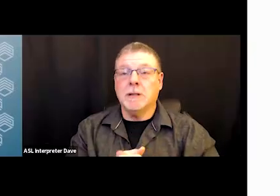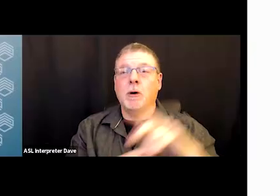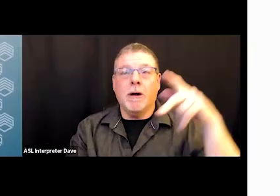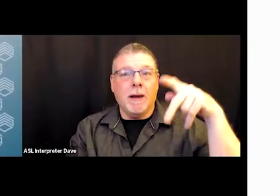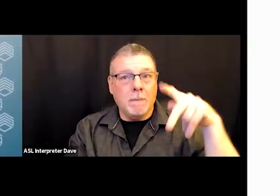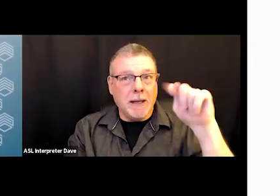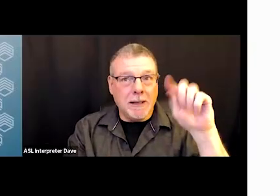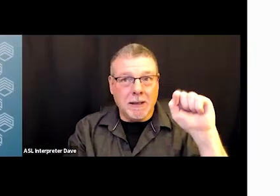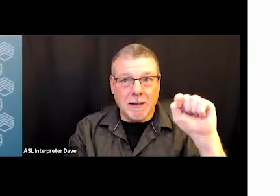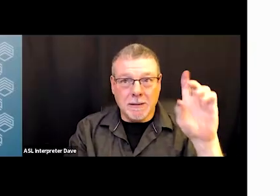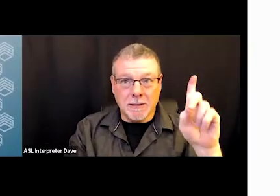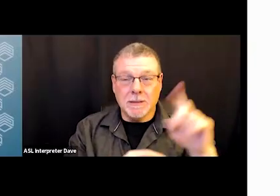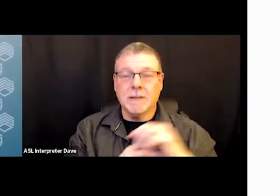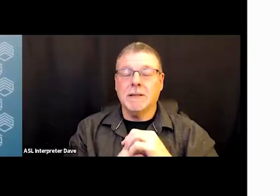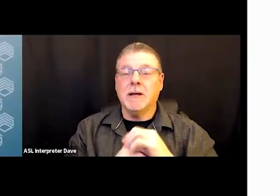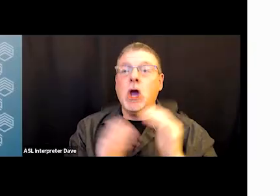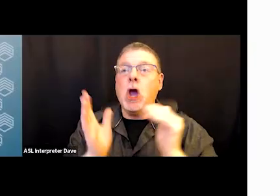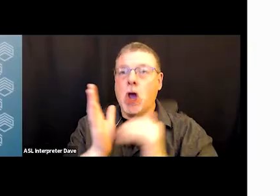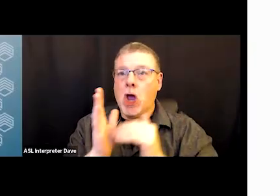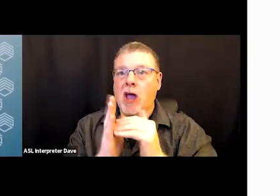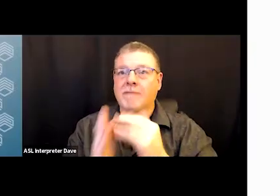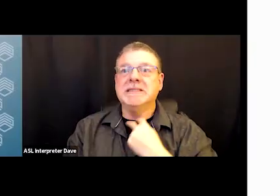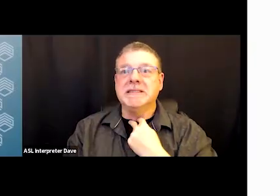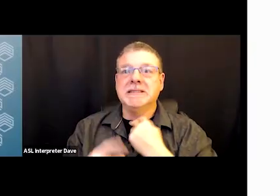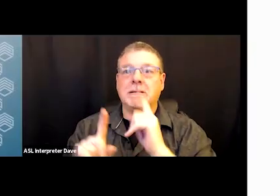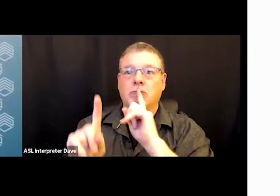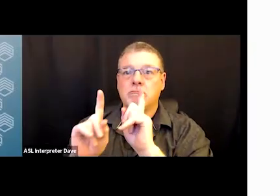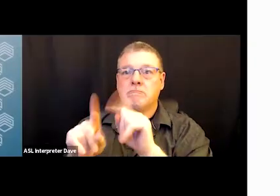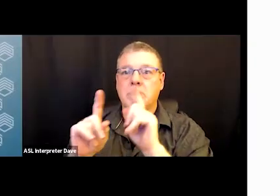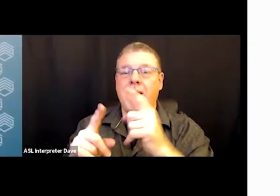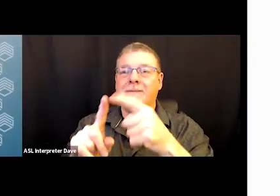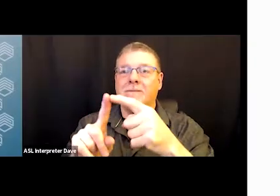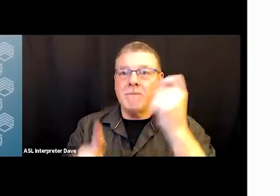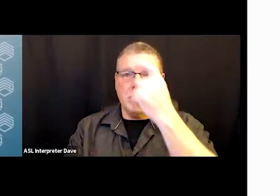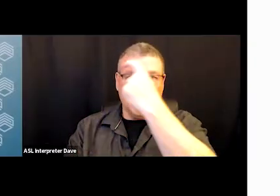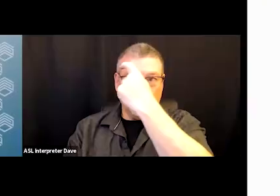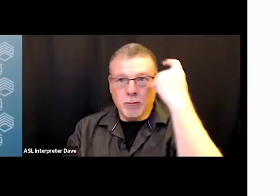are oftentimes stuck in a stress response and a trauma reaction.